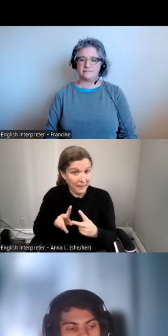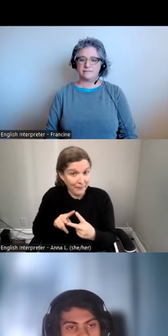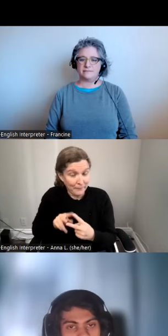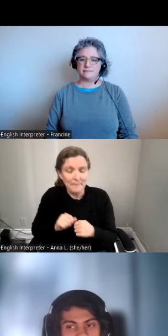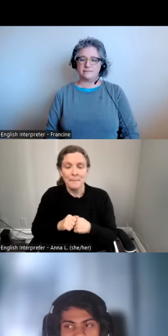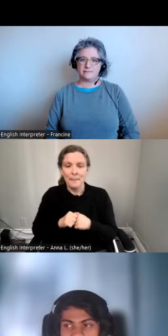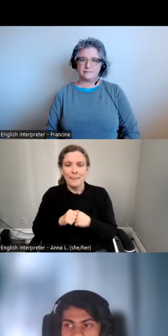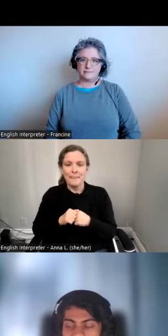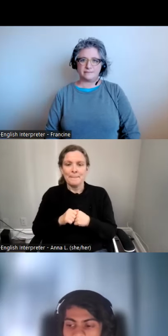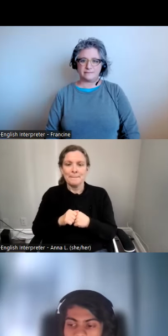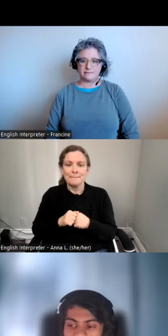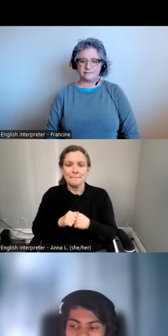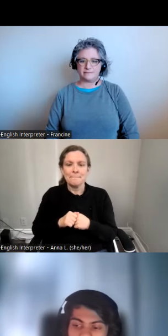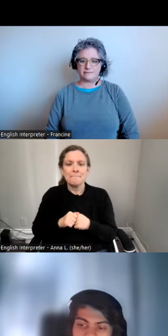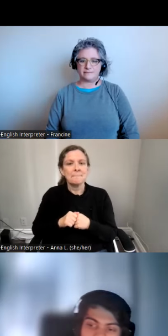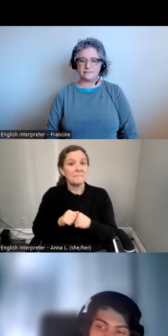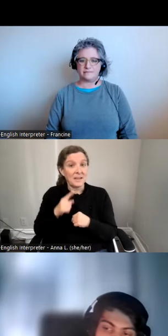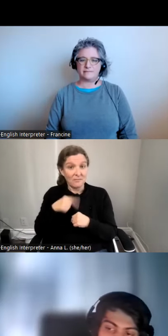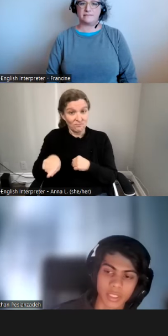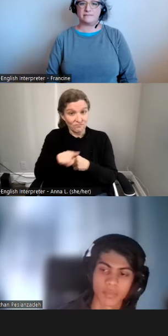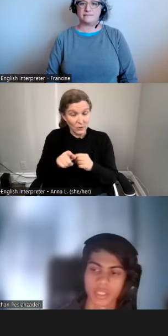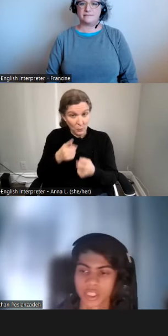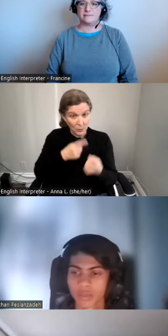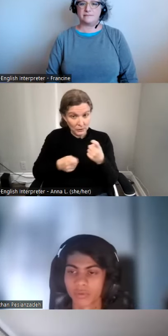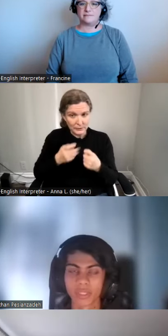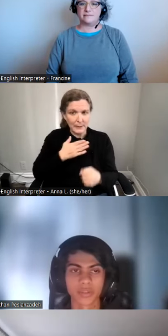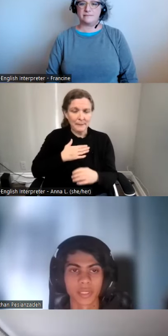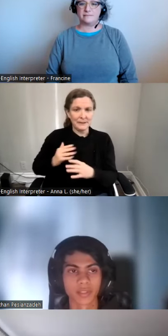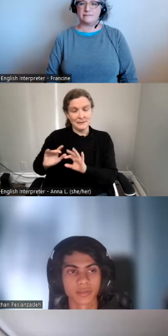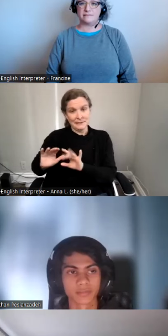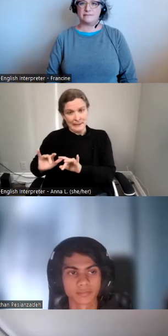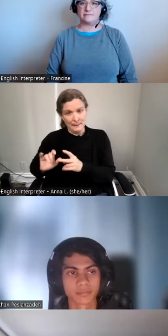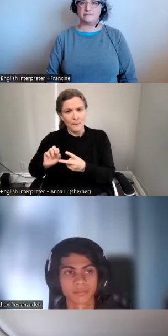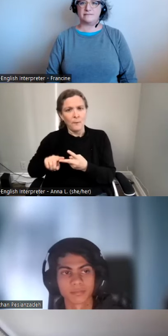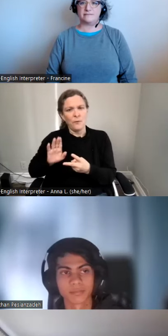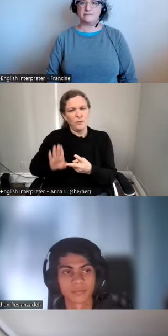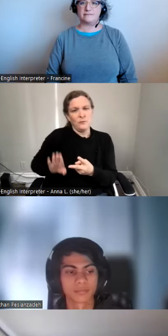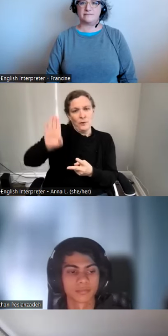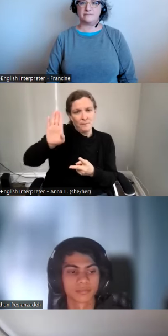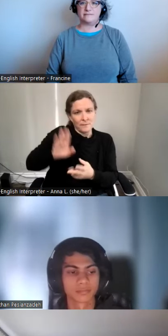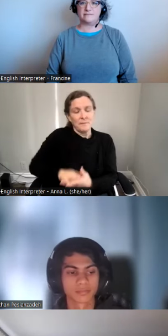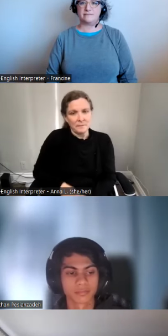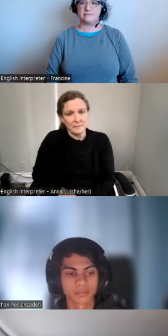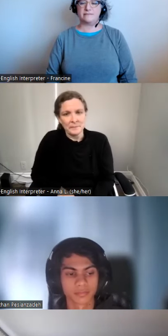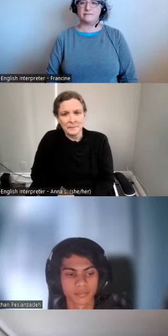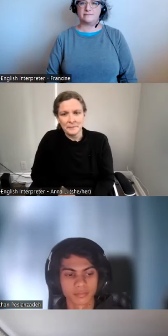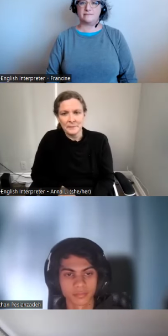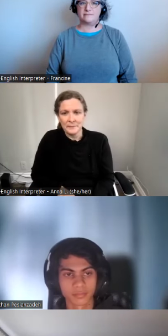or you can type it in chat and I will read it out loud for the speaker to give you an